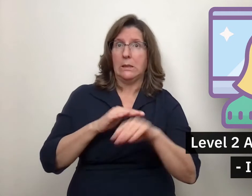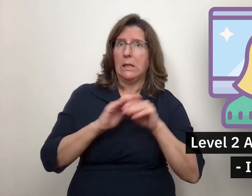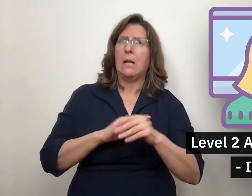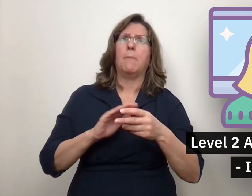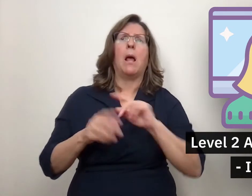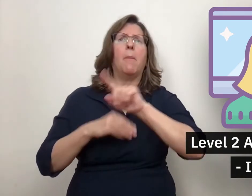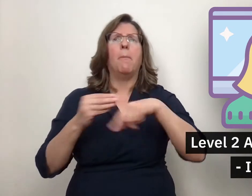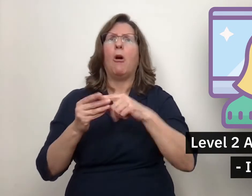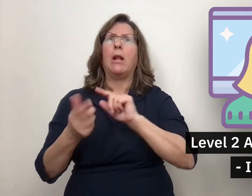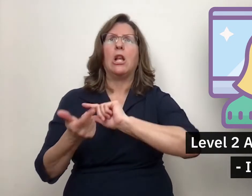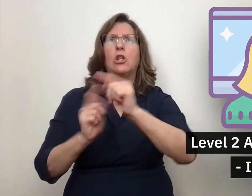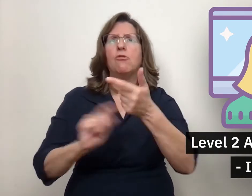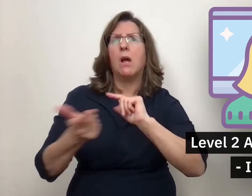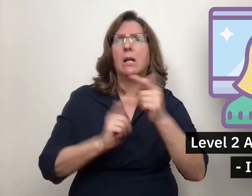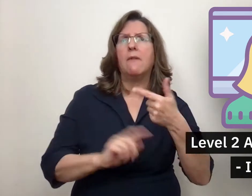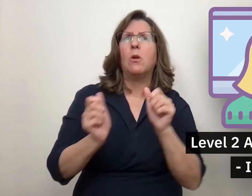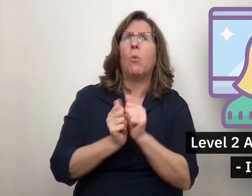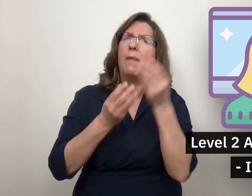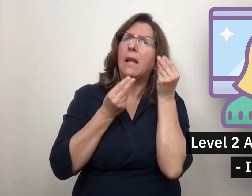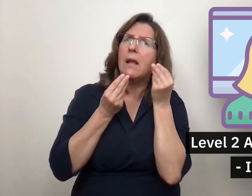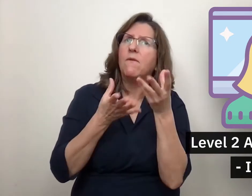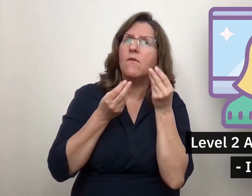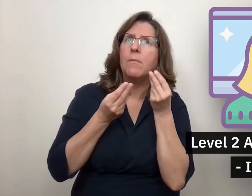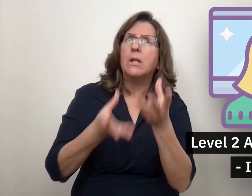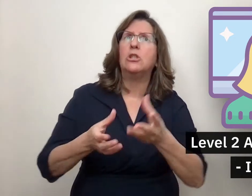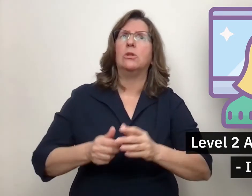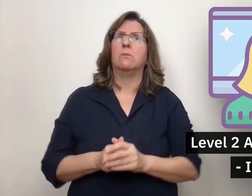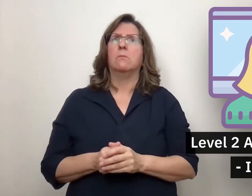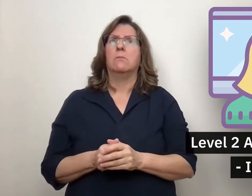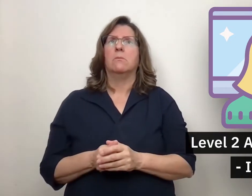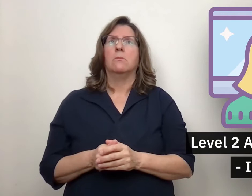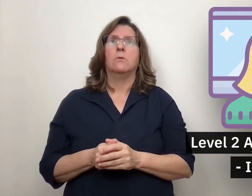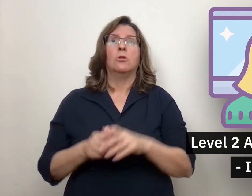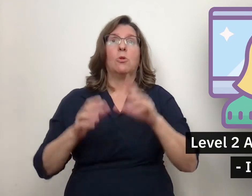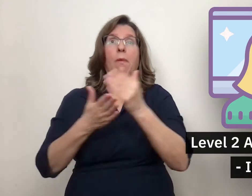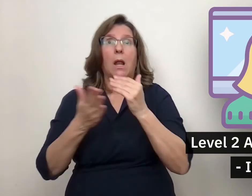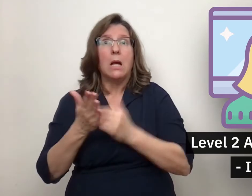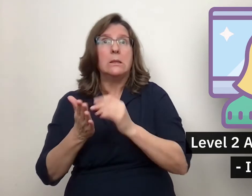Level 2 access focuses on the interactivity between the learner and the content.